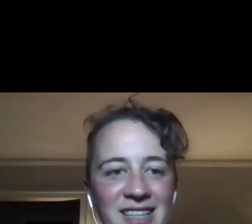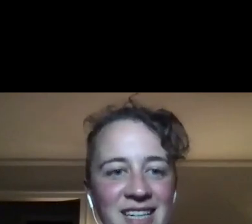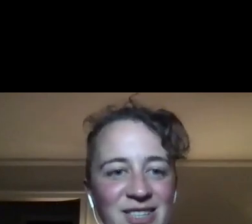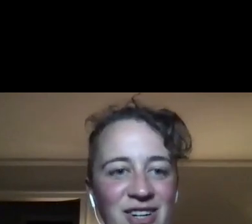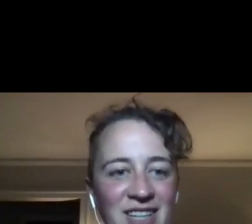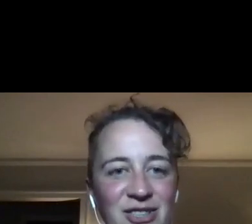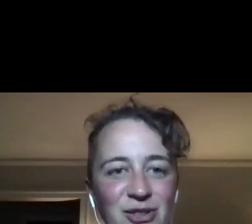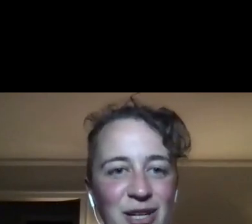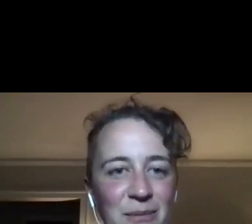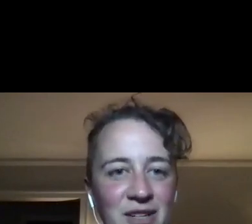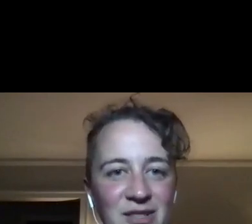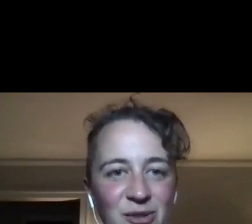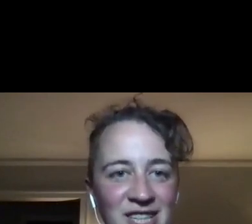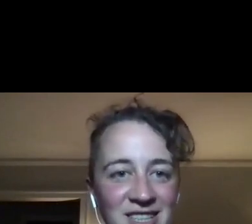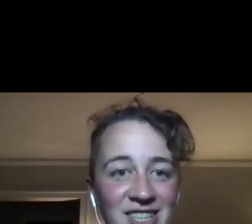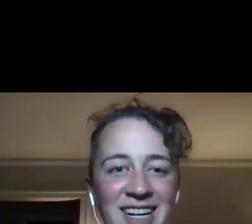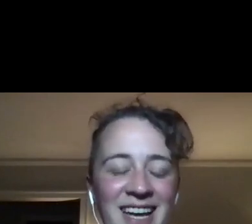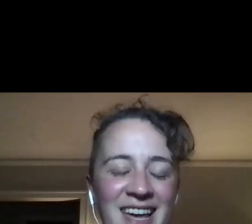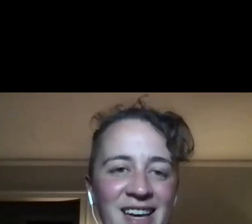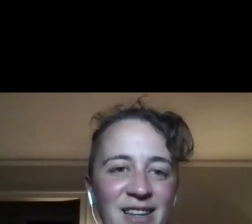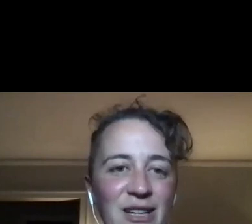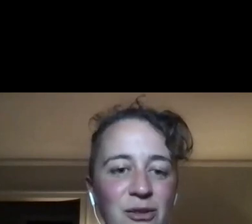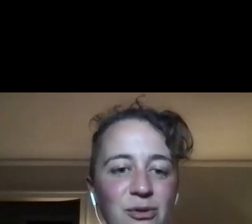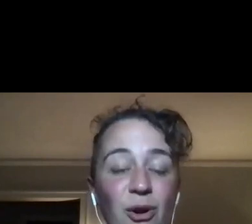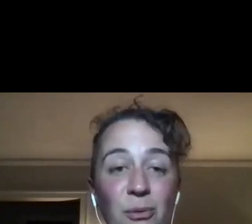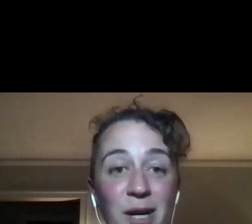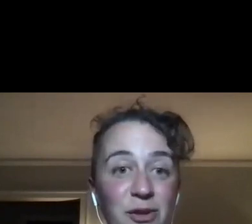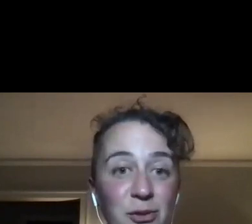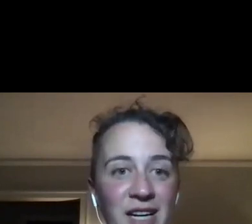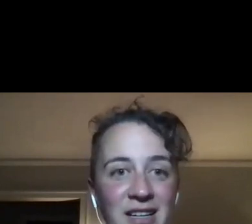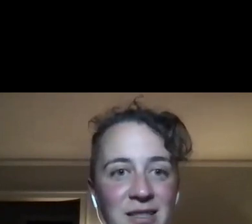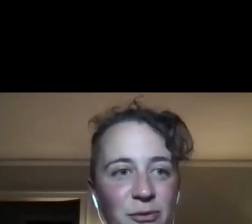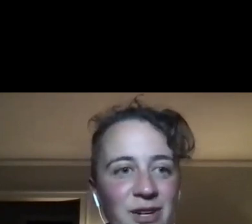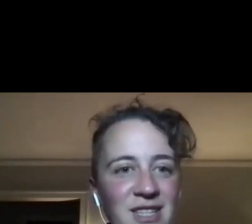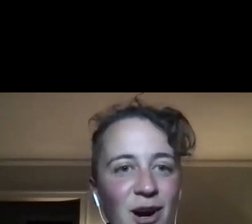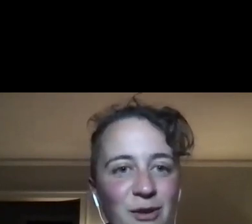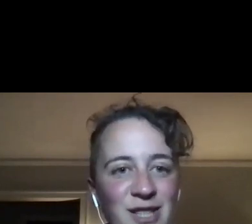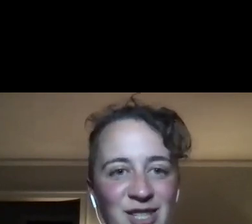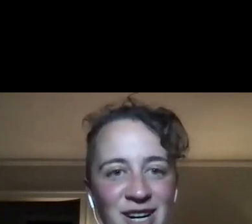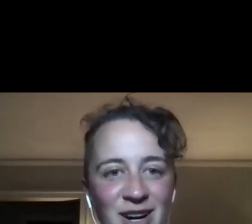at the International Documentary Association. Thank you so much for joining us for this conversation